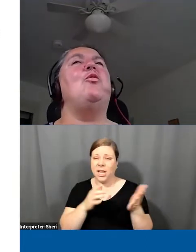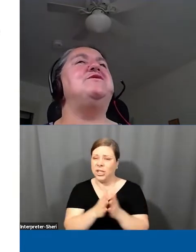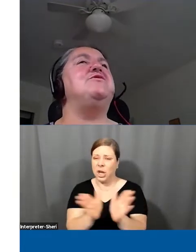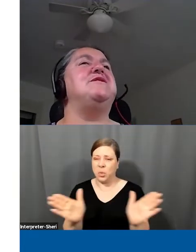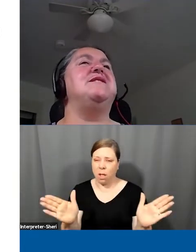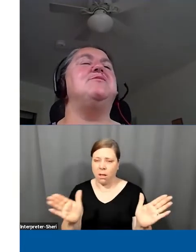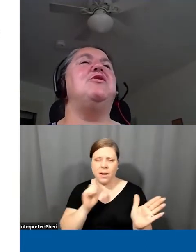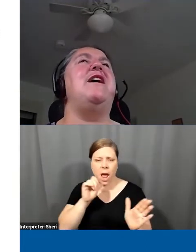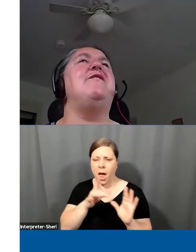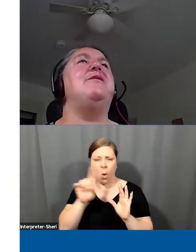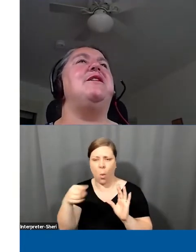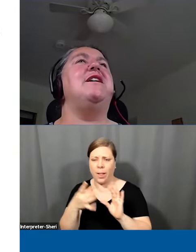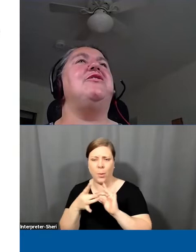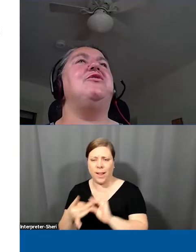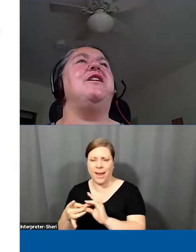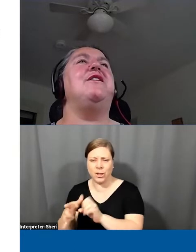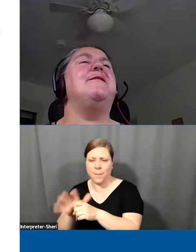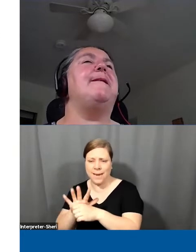Once you're accessible, everybody gets your data.